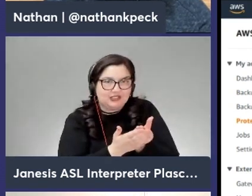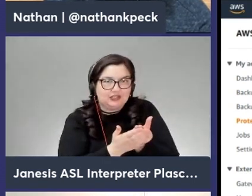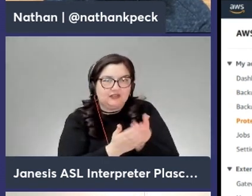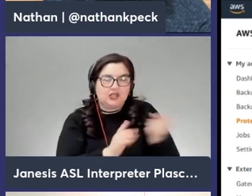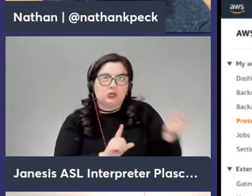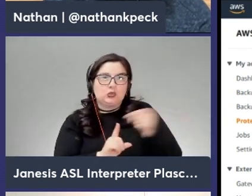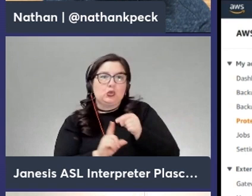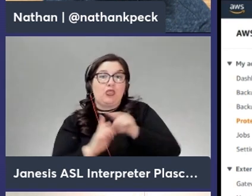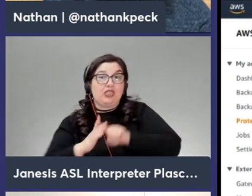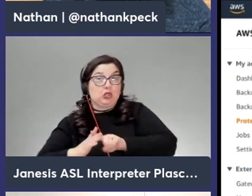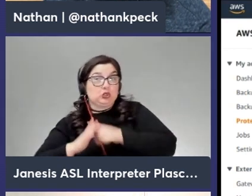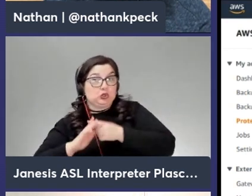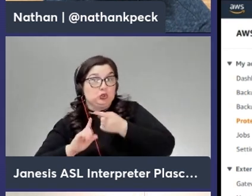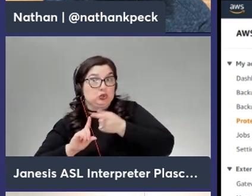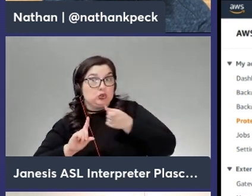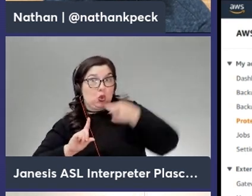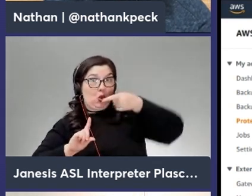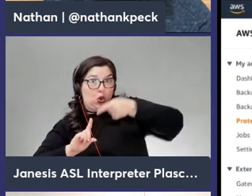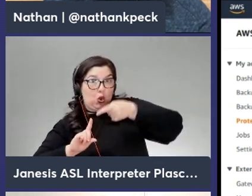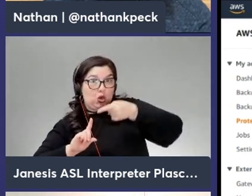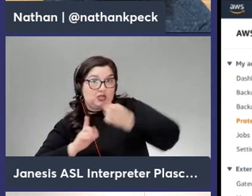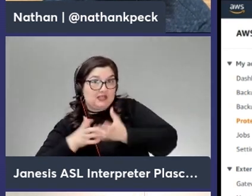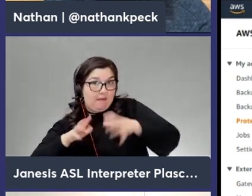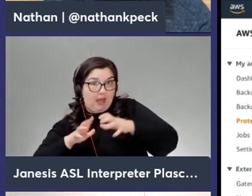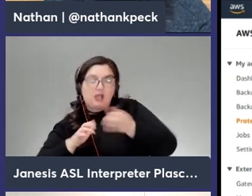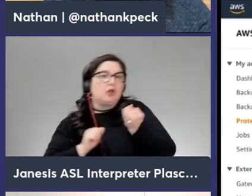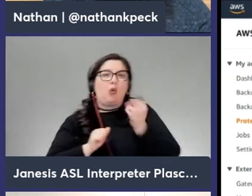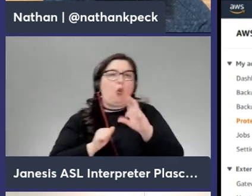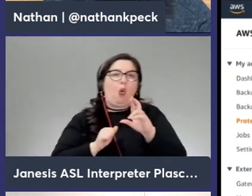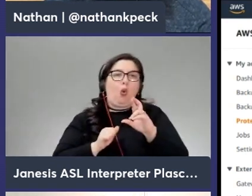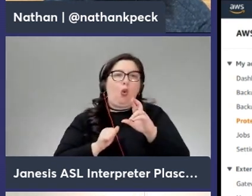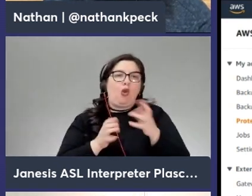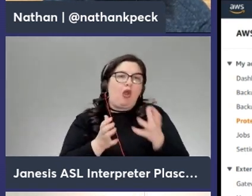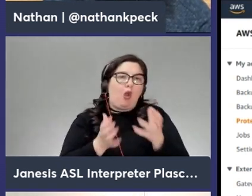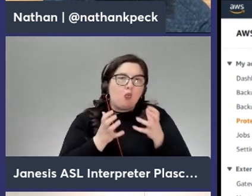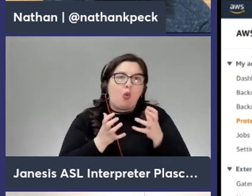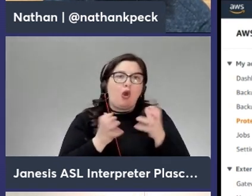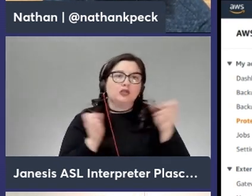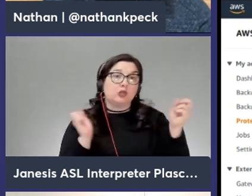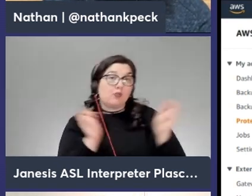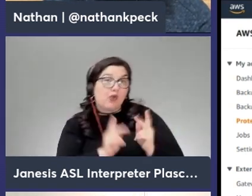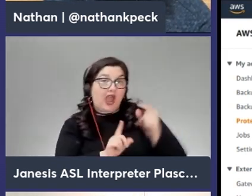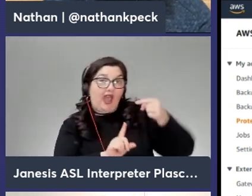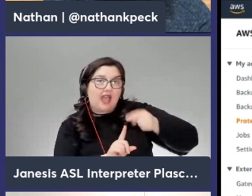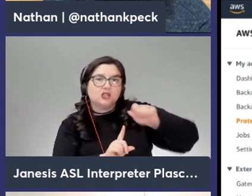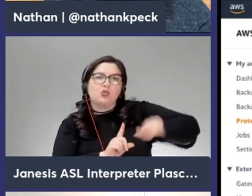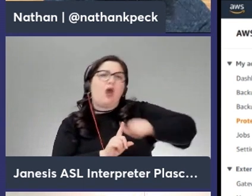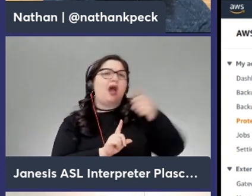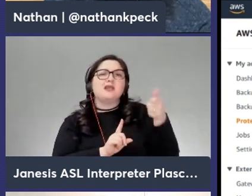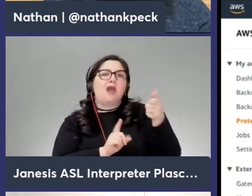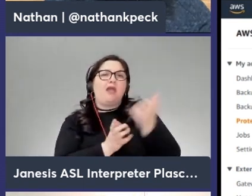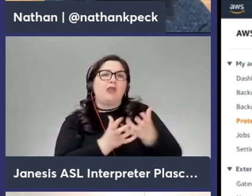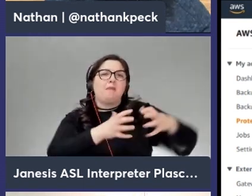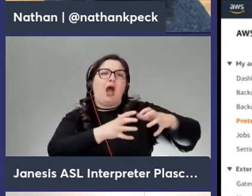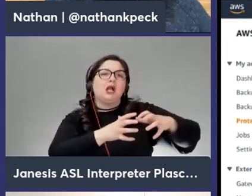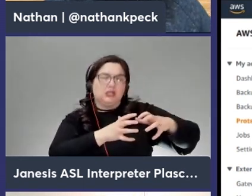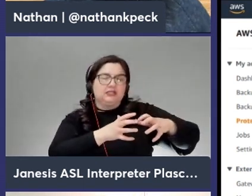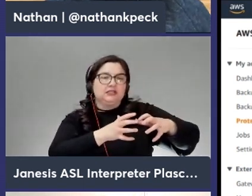from where I created the backup, or do I want to restore it to another existing bucket? It'll also give me the option